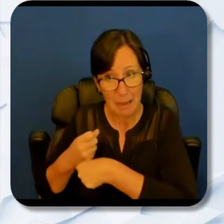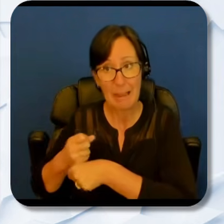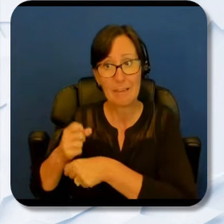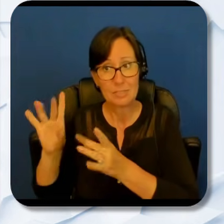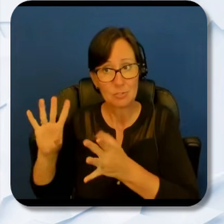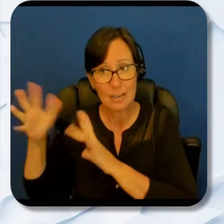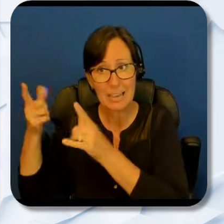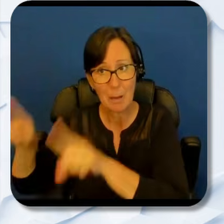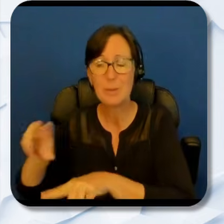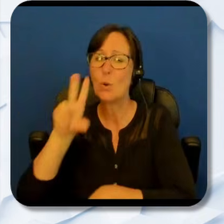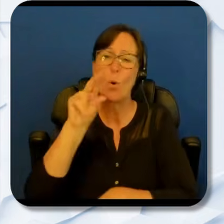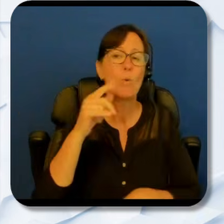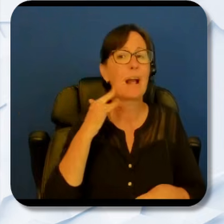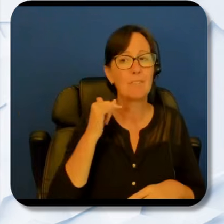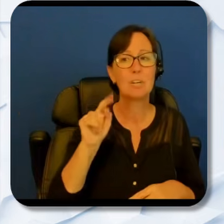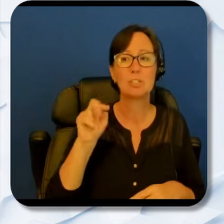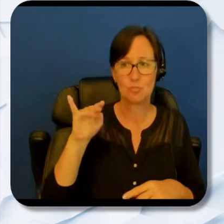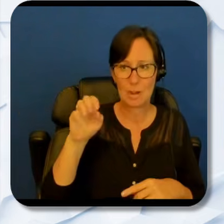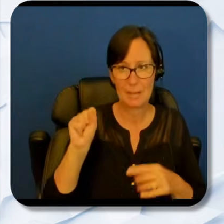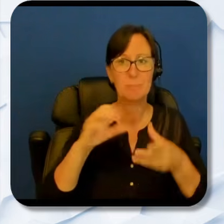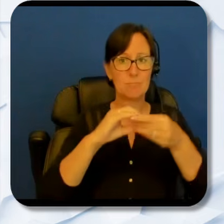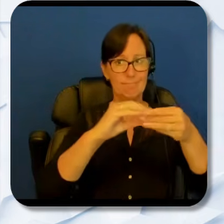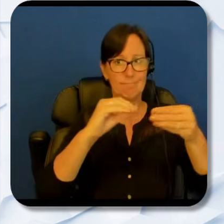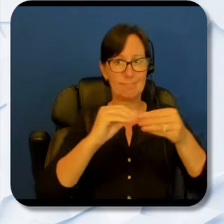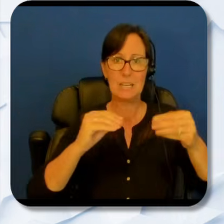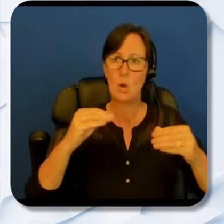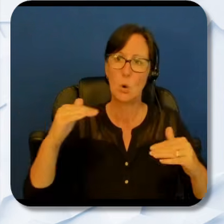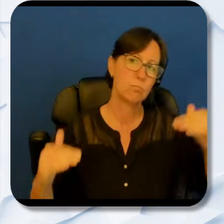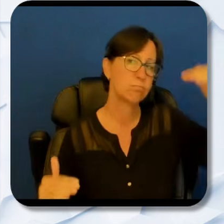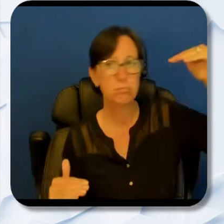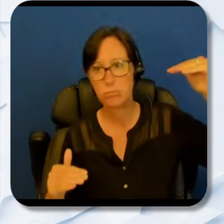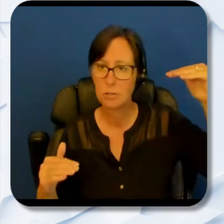California tribes report the highest disparities of homelessness in the state,